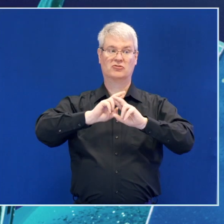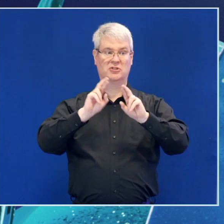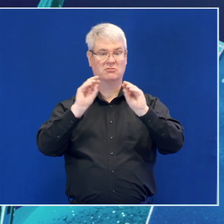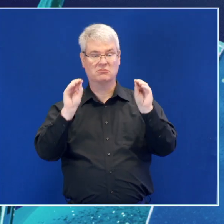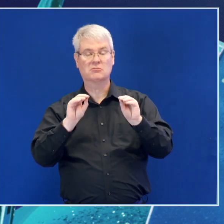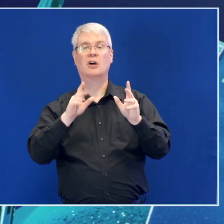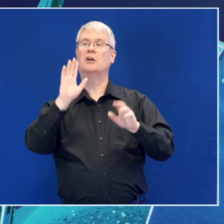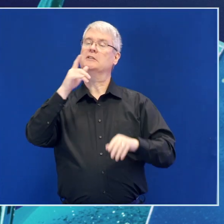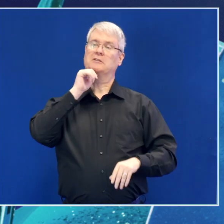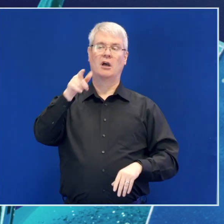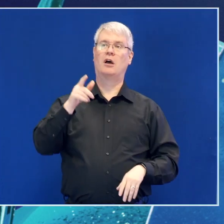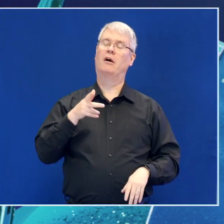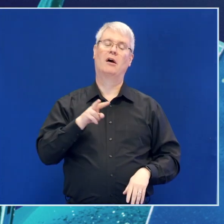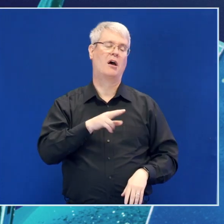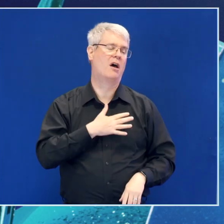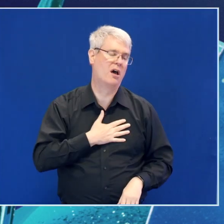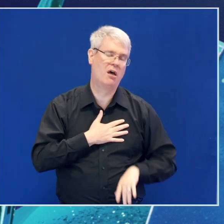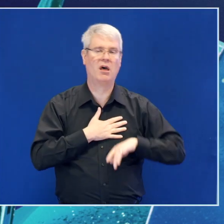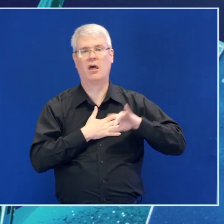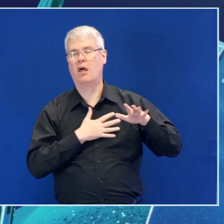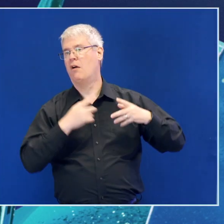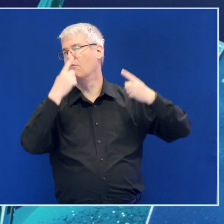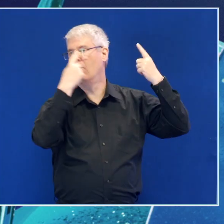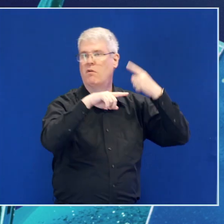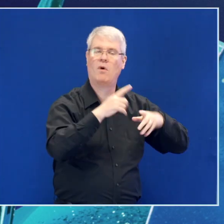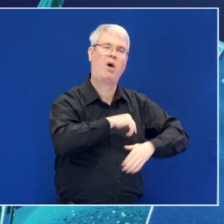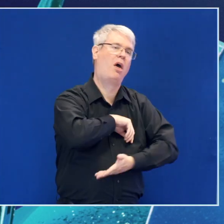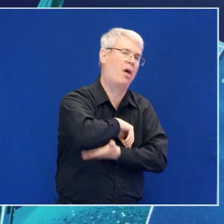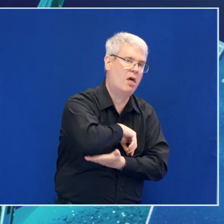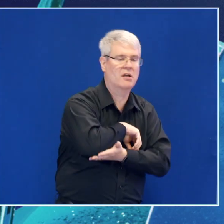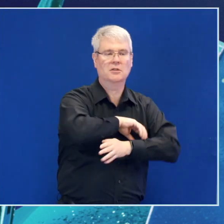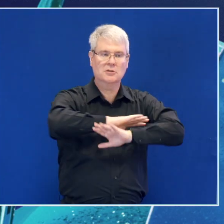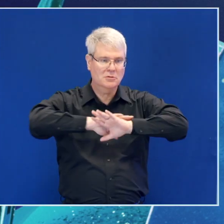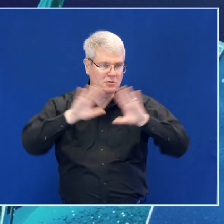Those are the instructions for the agent. And then it provides the websites